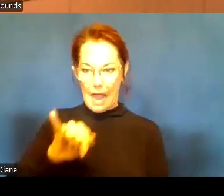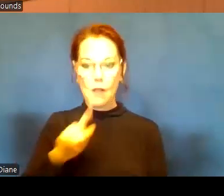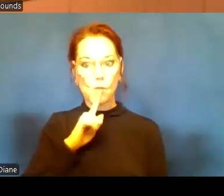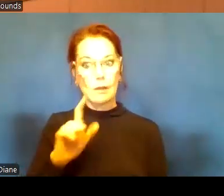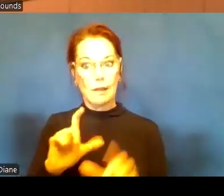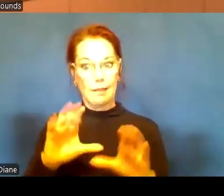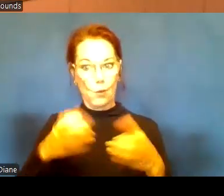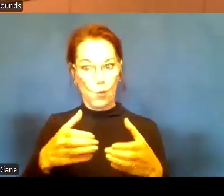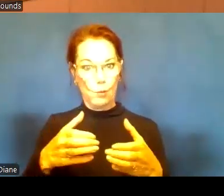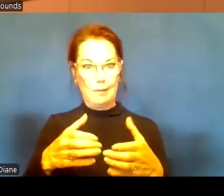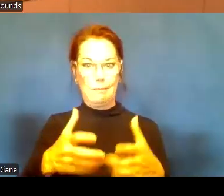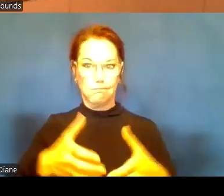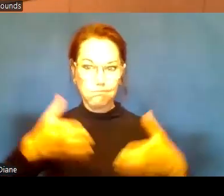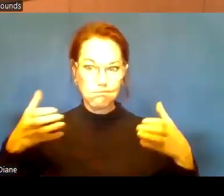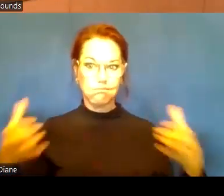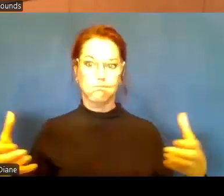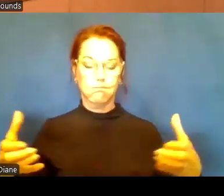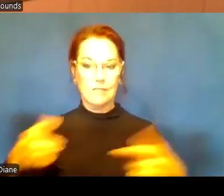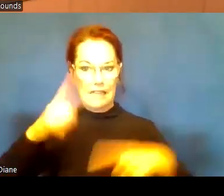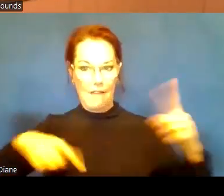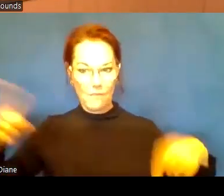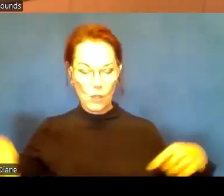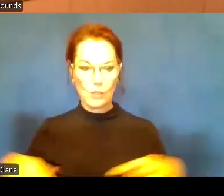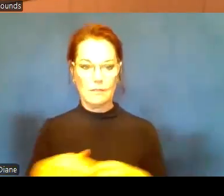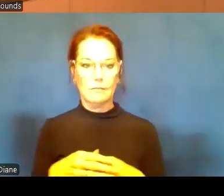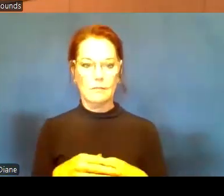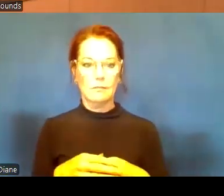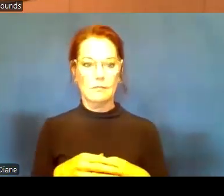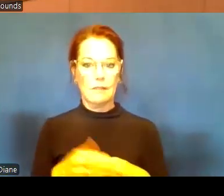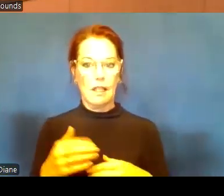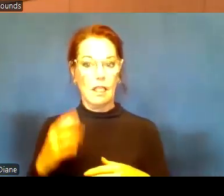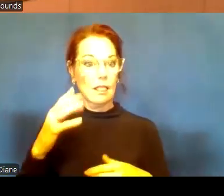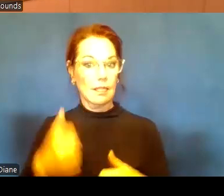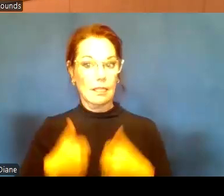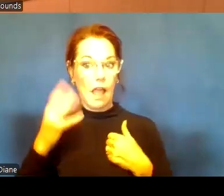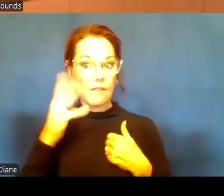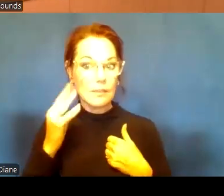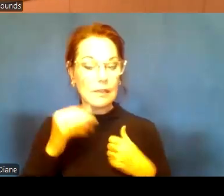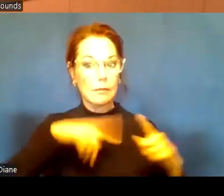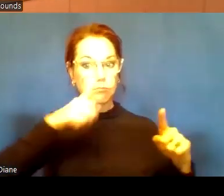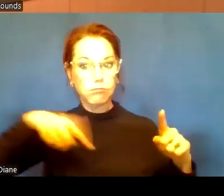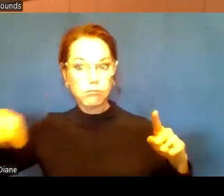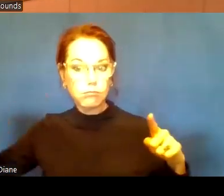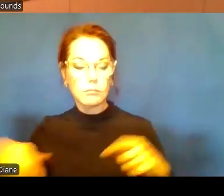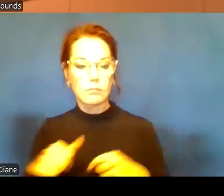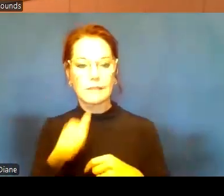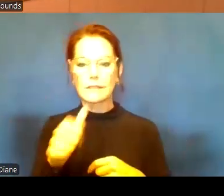with a variety of Life Experiences so they're recognizing that there's no Universal Universal